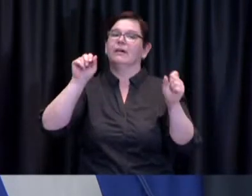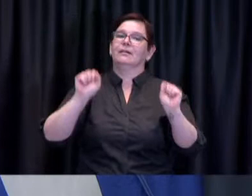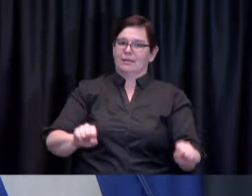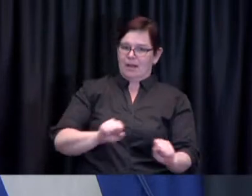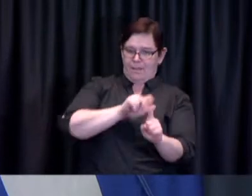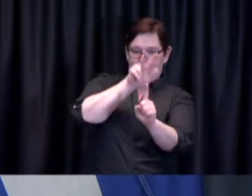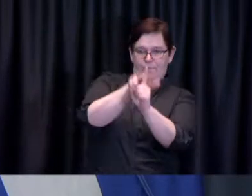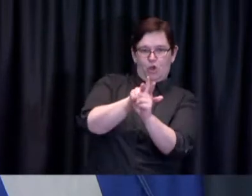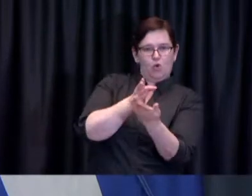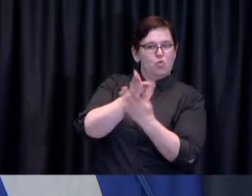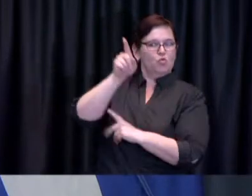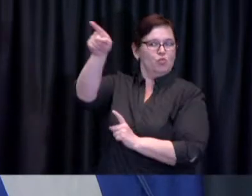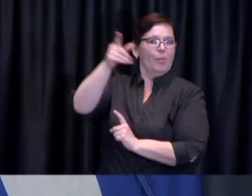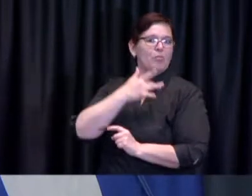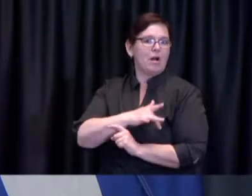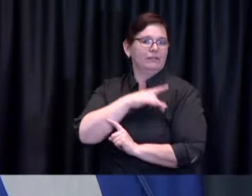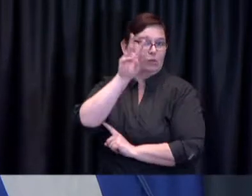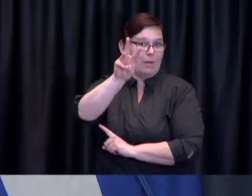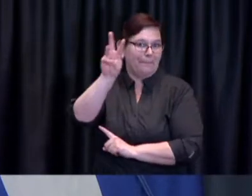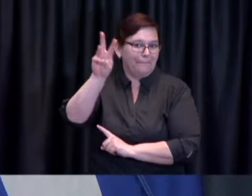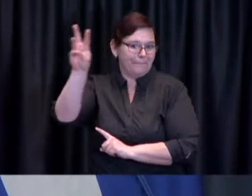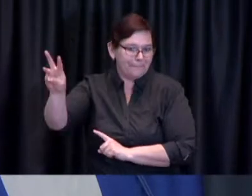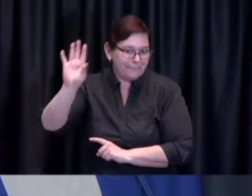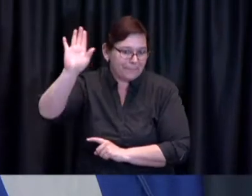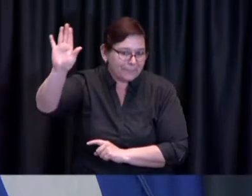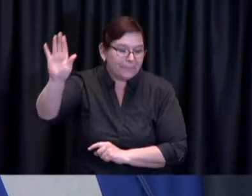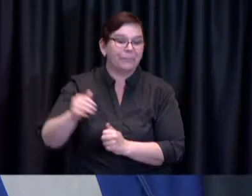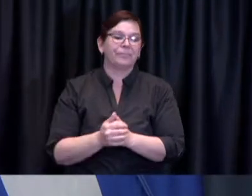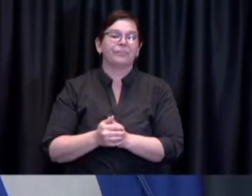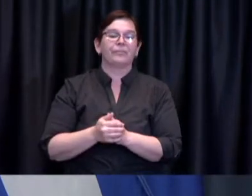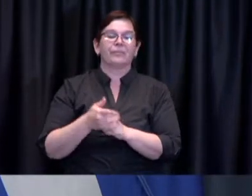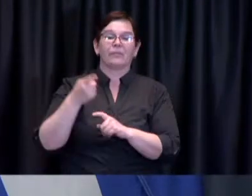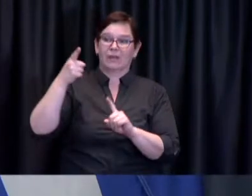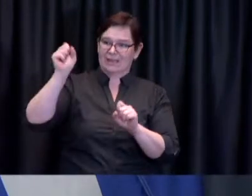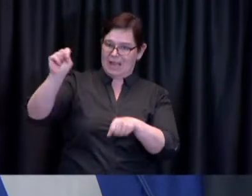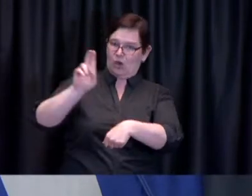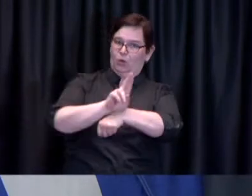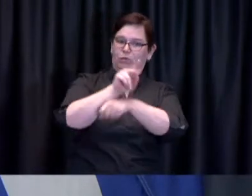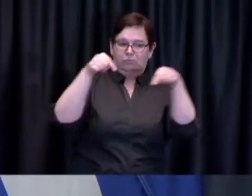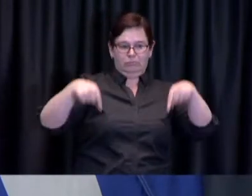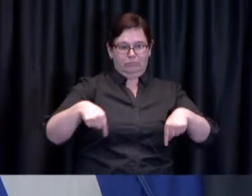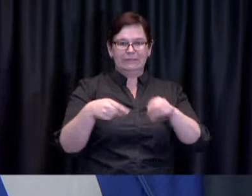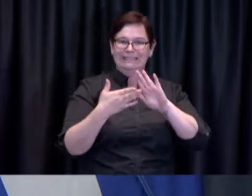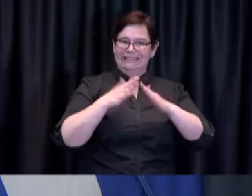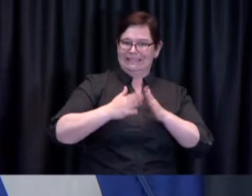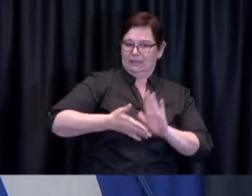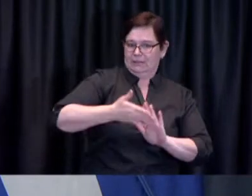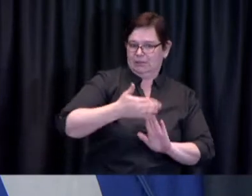to access vaccine through city run immunization clinics and clinics based in a number of hospitals